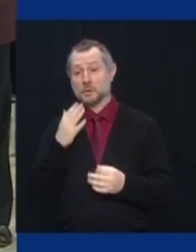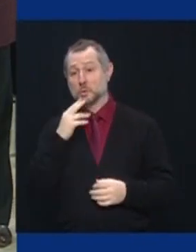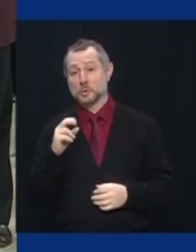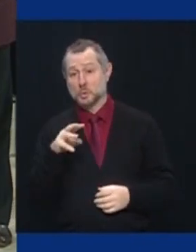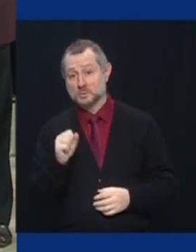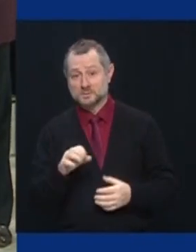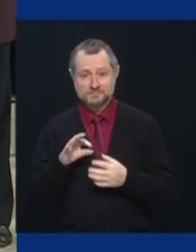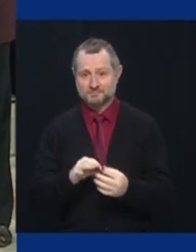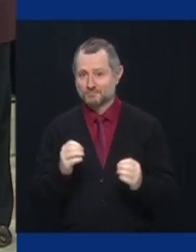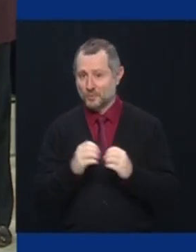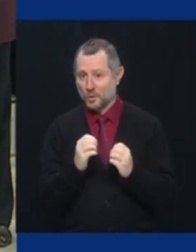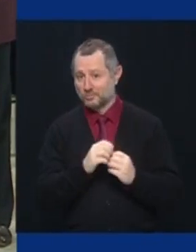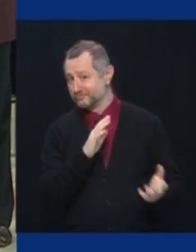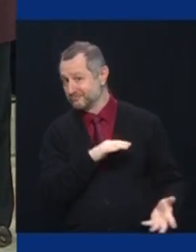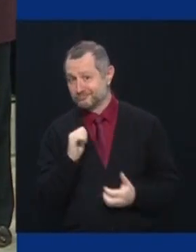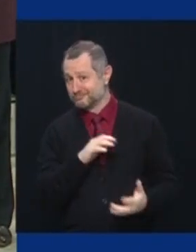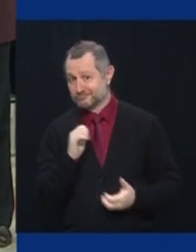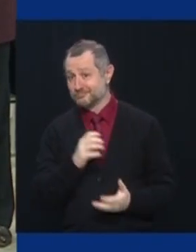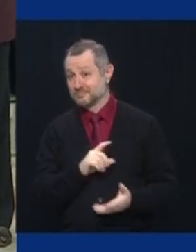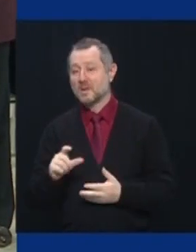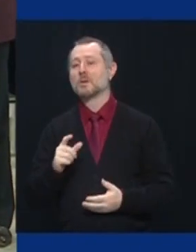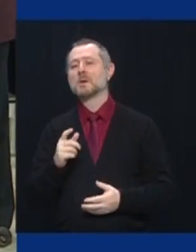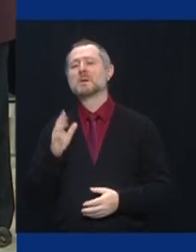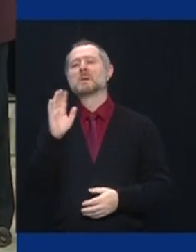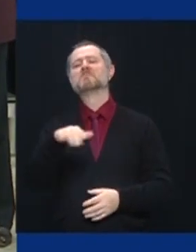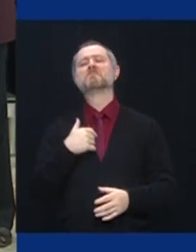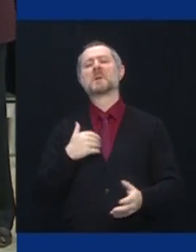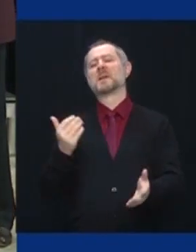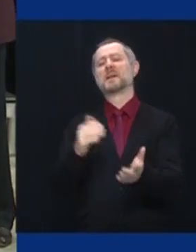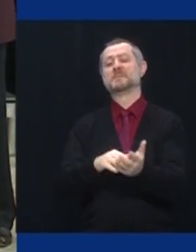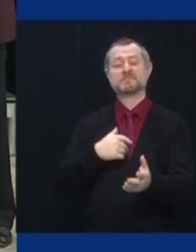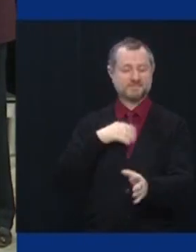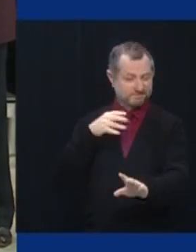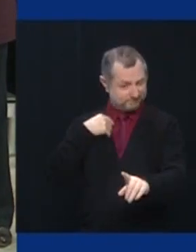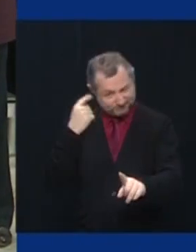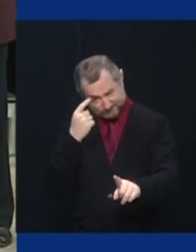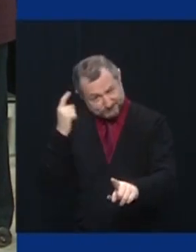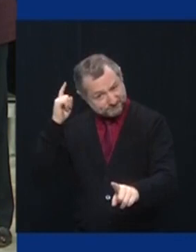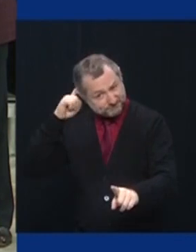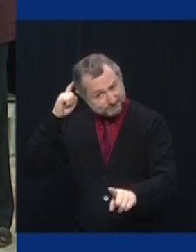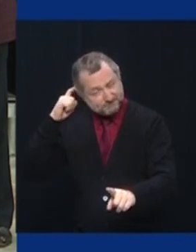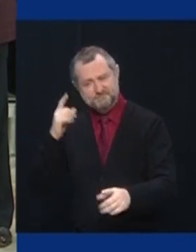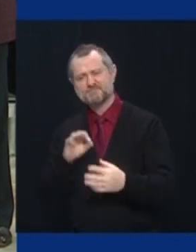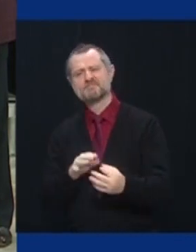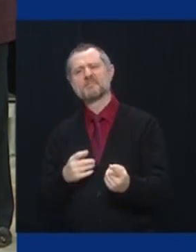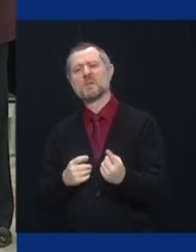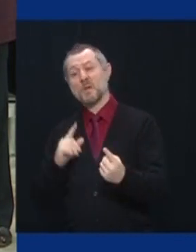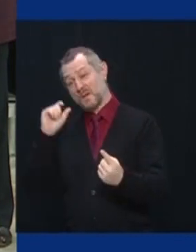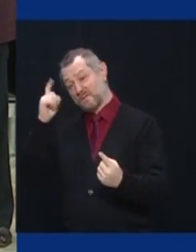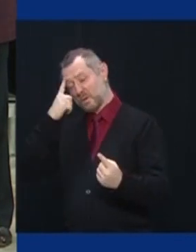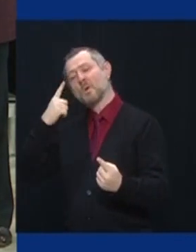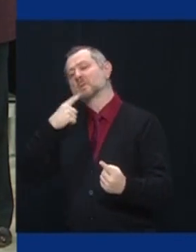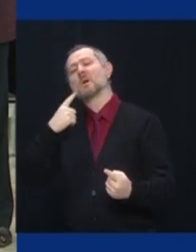I KNOW I LIVE WITH A MILITARY VETERAN. THANK YOU GOVERNOR. IT'S ALWAYS AN HONOR TO BE WITH YOU, ESPECIALLY WHEN YOU BRING GOOD NEWS ABOUT MORE VACCINE.